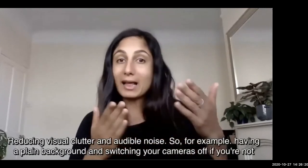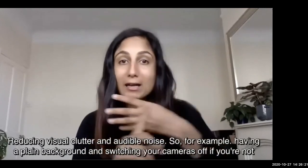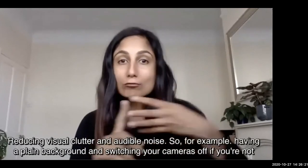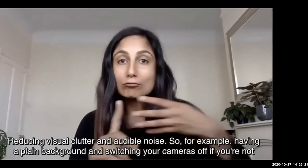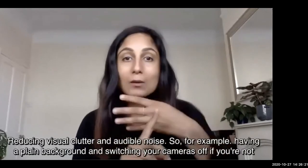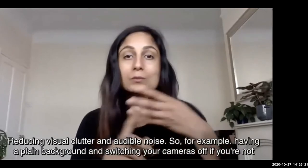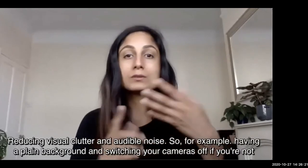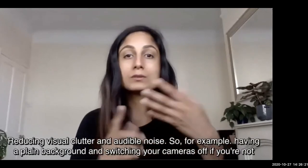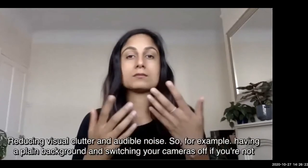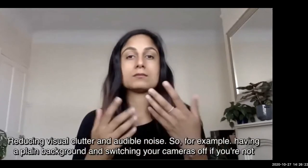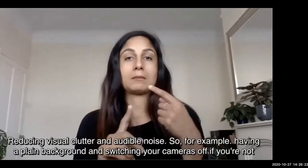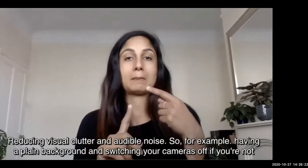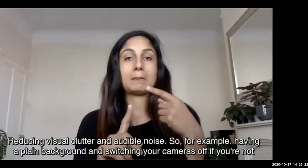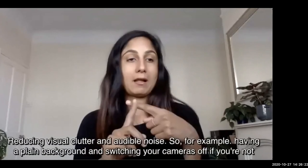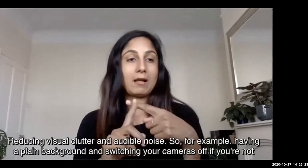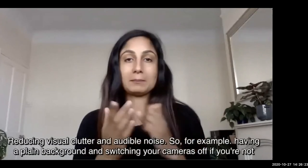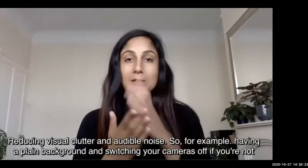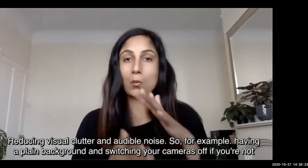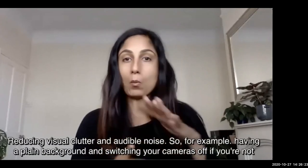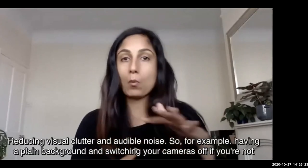uh so for example having a blade a plain background